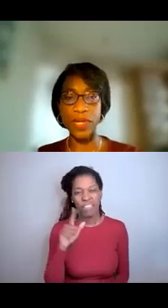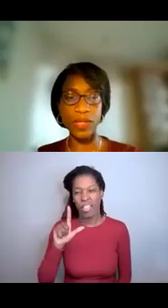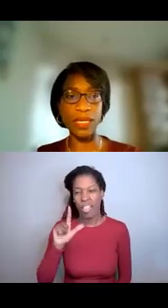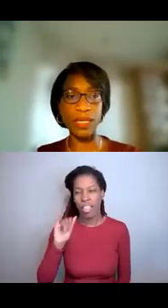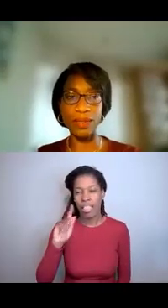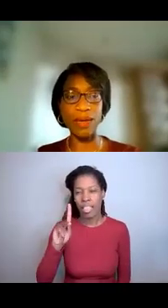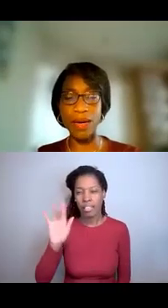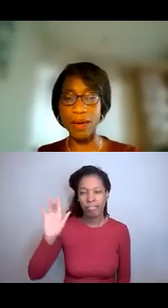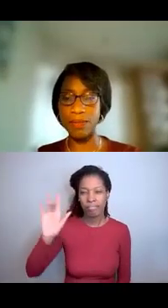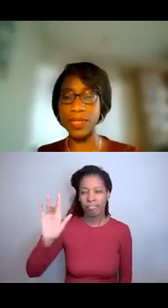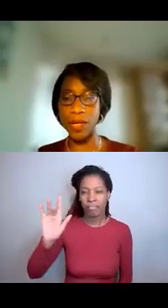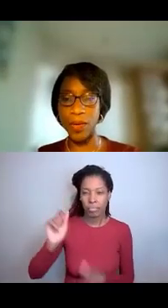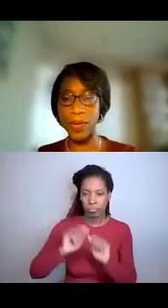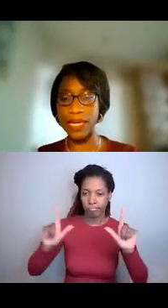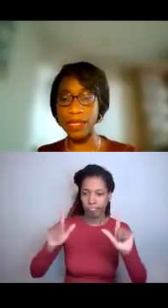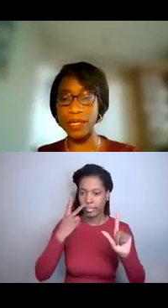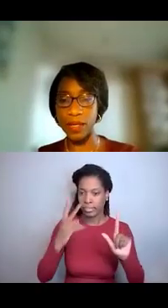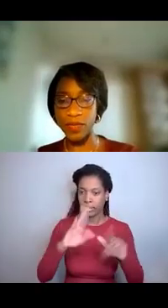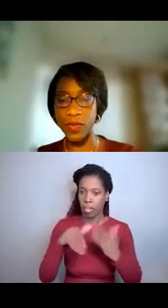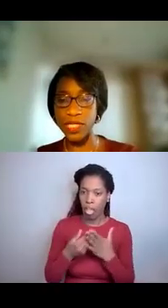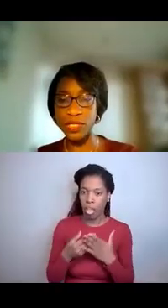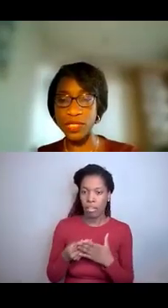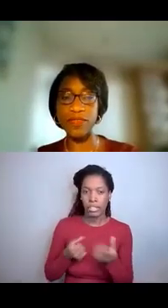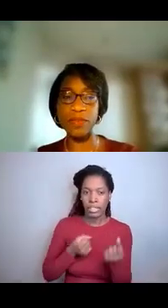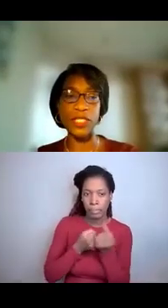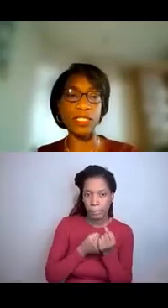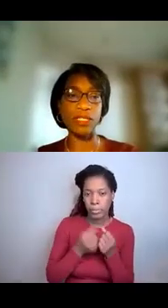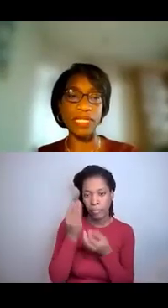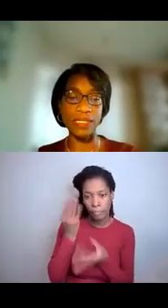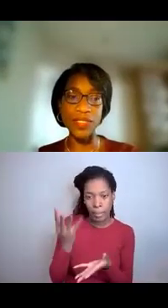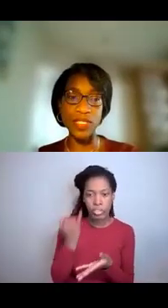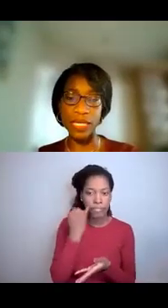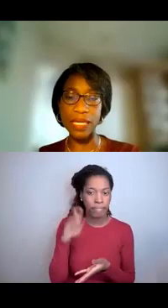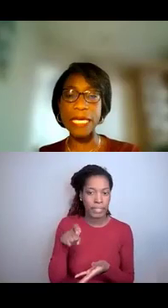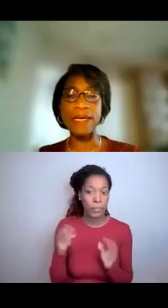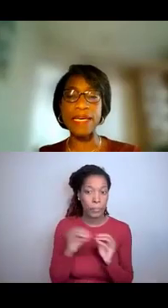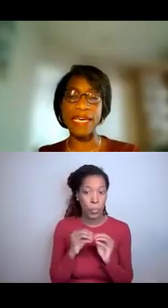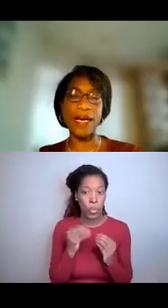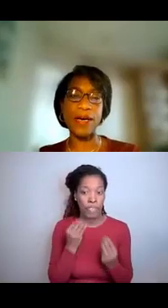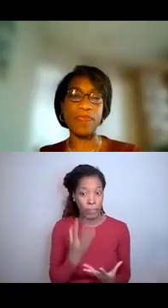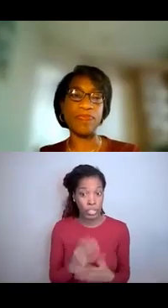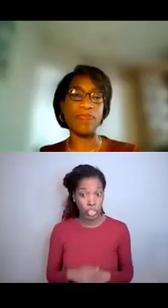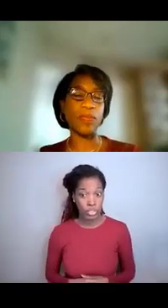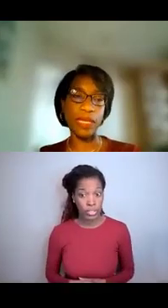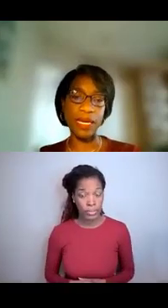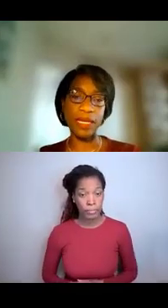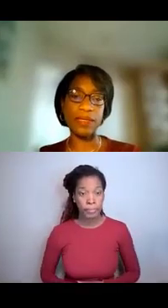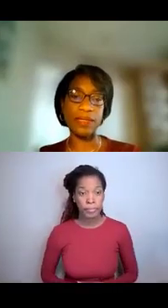where you can go and get a few additional information, but essentially, the plan is,